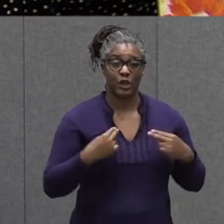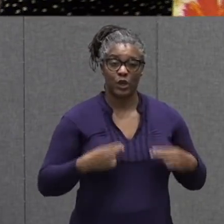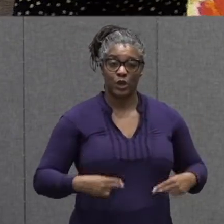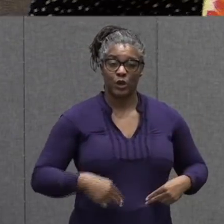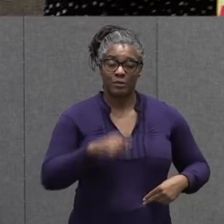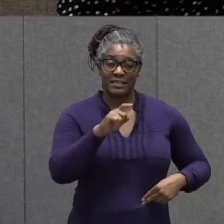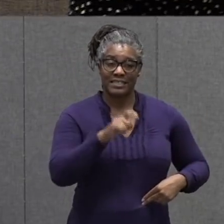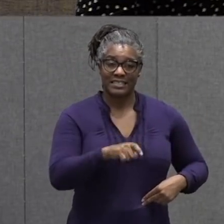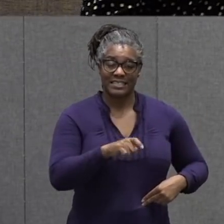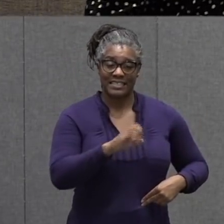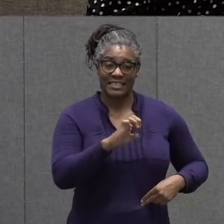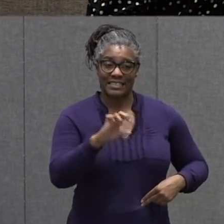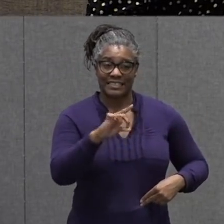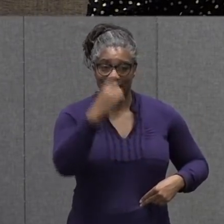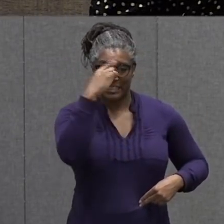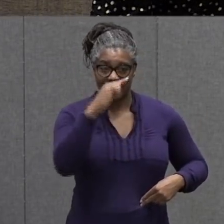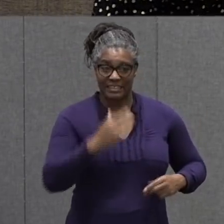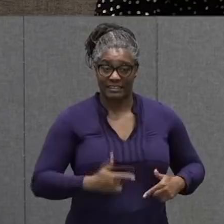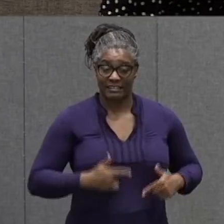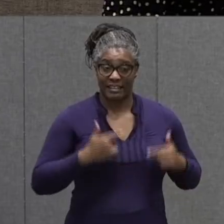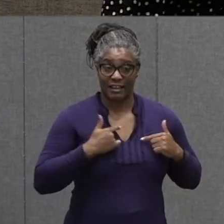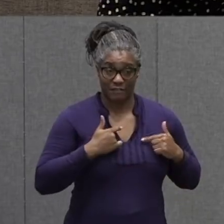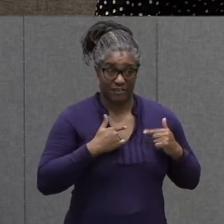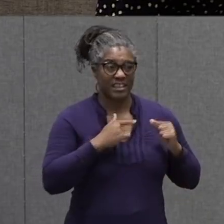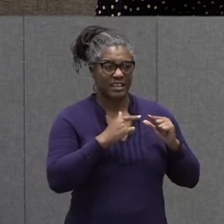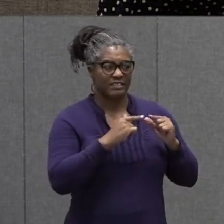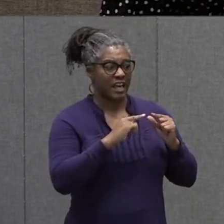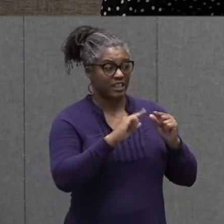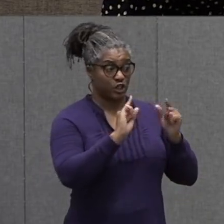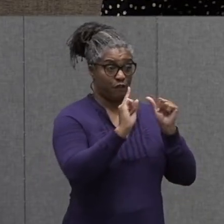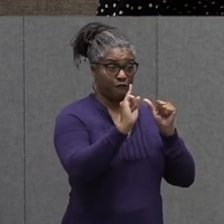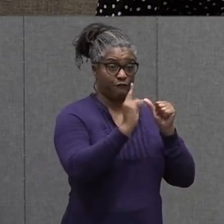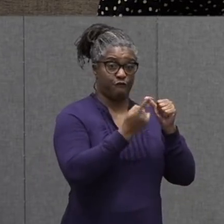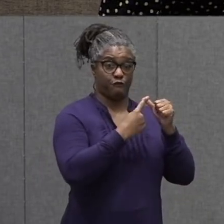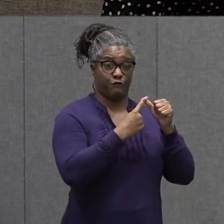The author thought that was really important. So they do need plants to live.